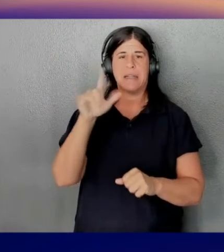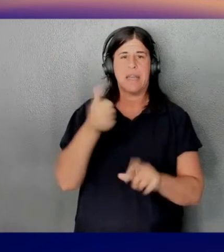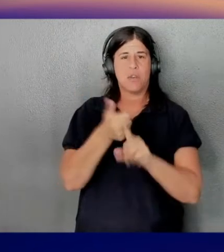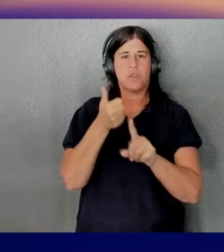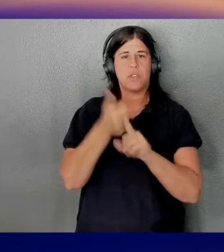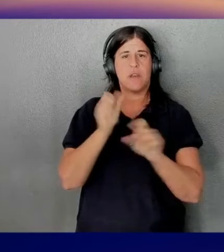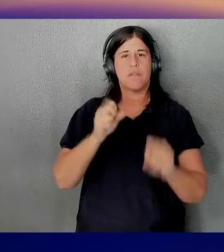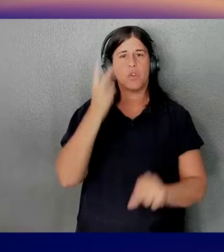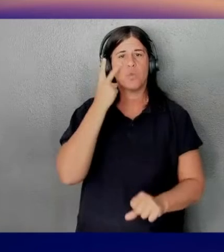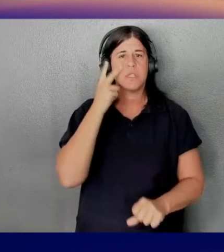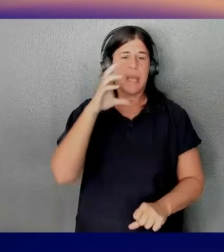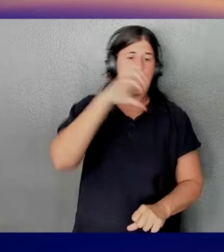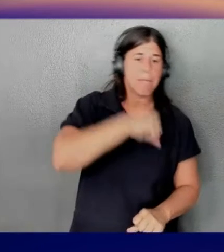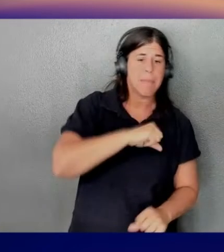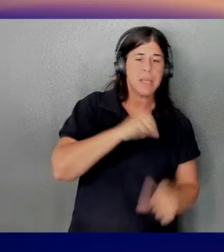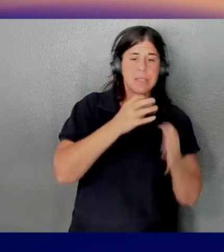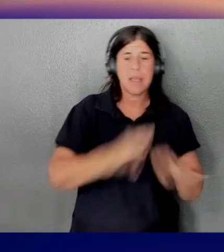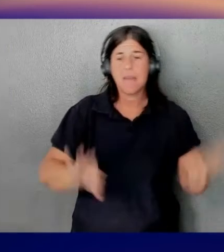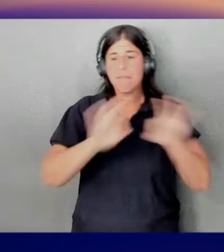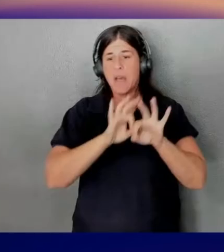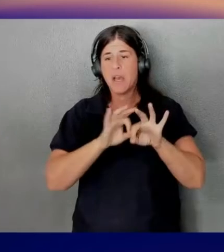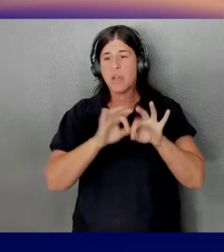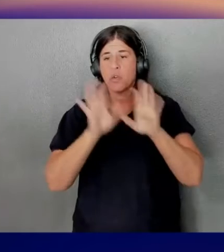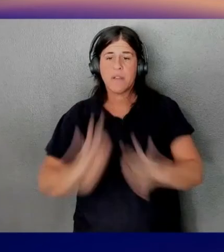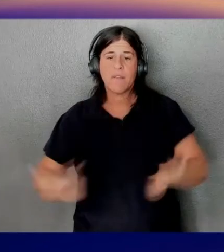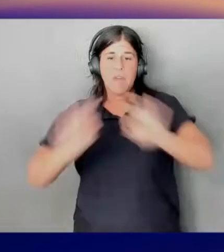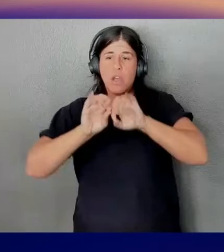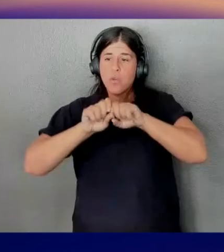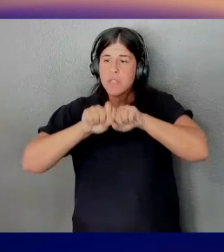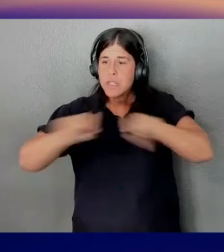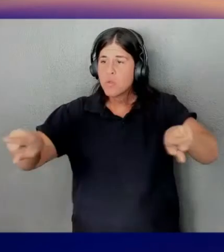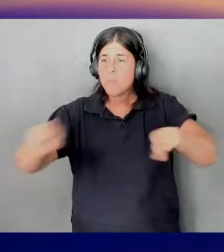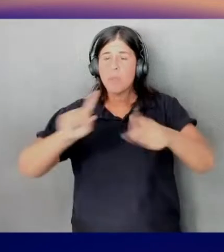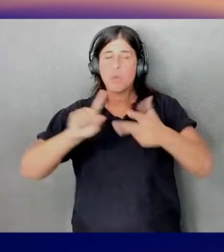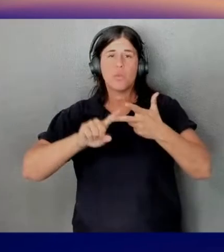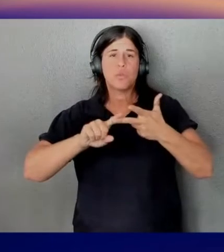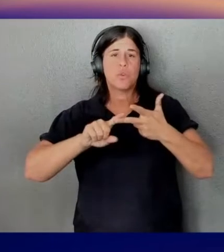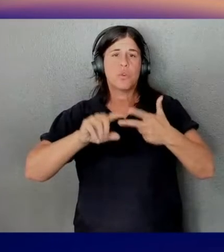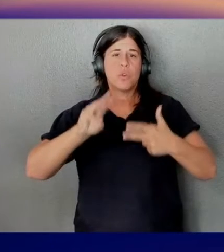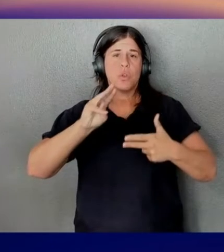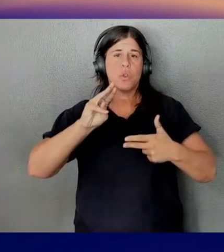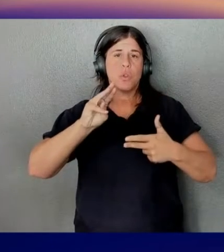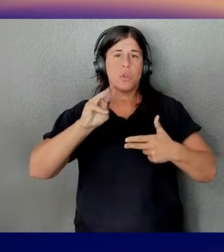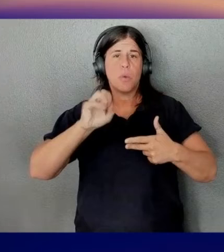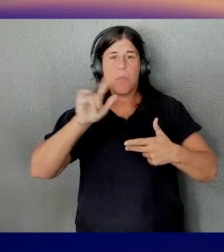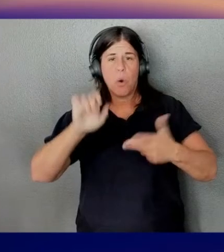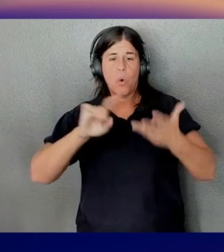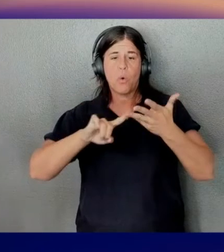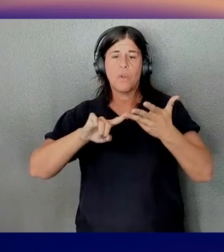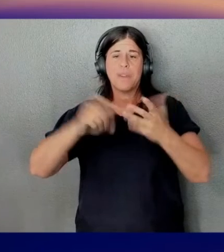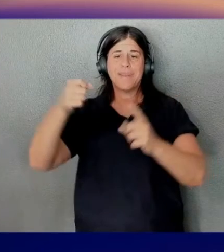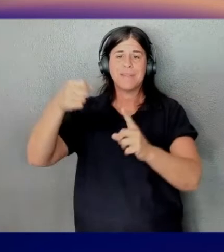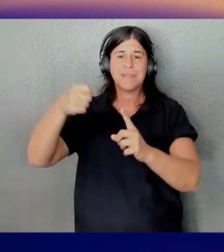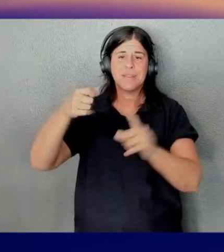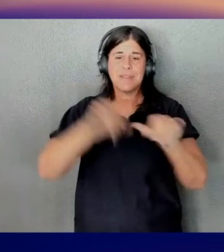the value distribution, the mode, and the standard deviation for the values of each one of your columns.